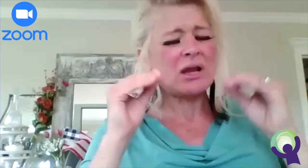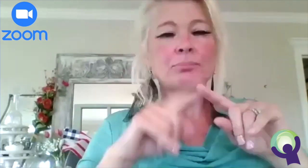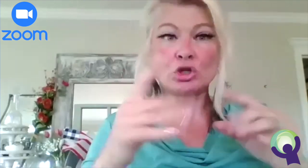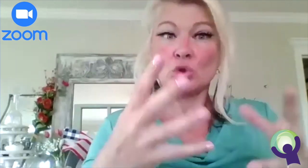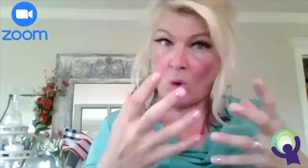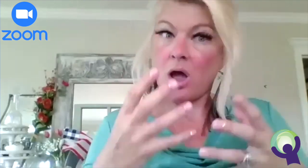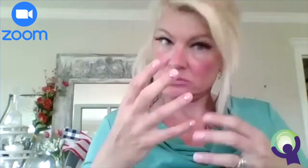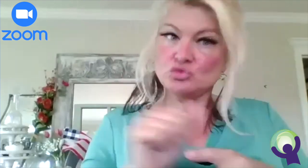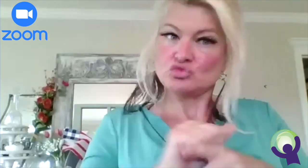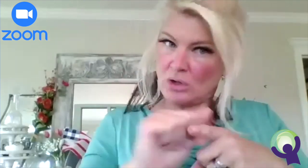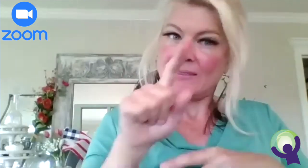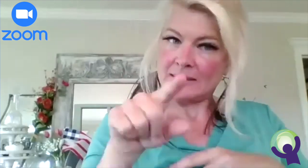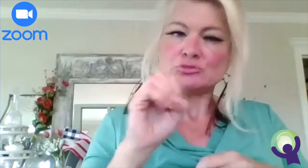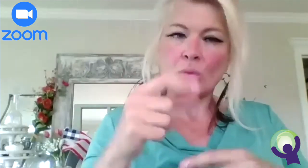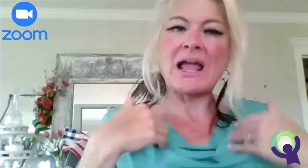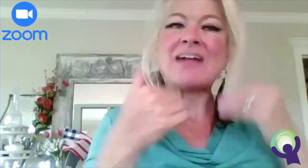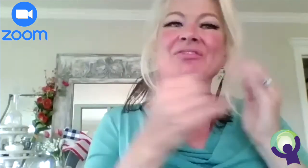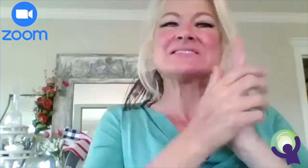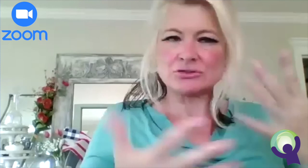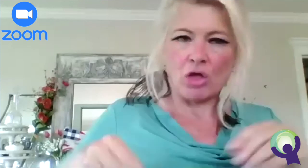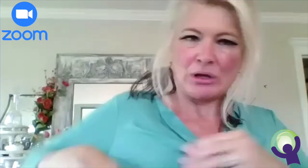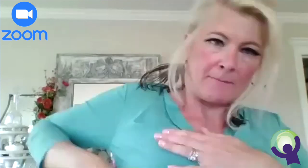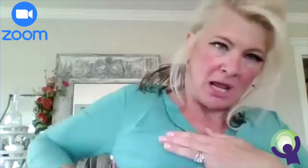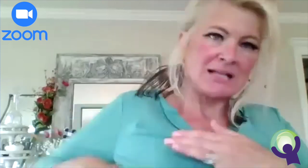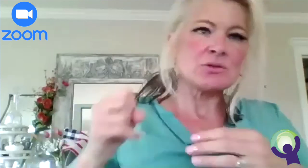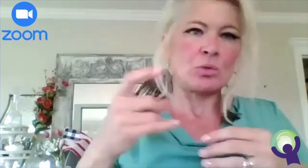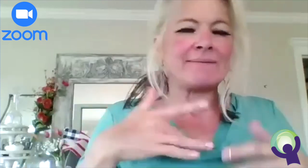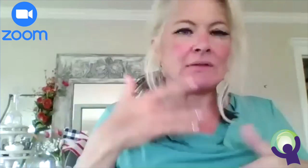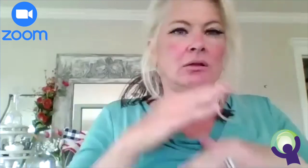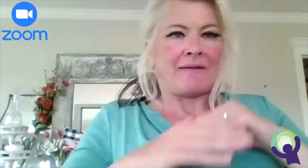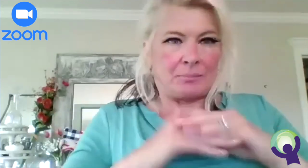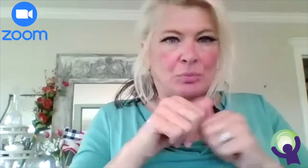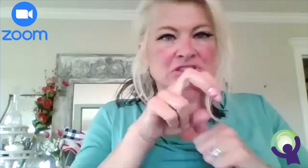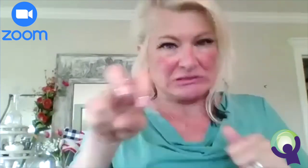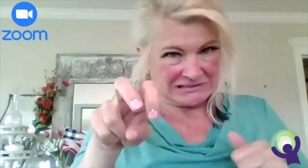to know okay that's what that noise is, explaining it, is it an awareness of not knowing what